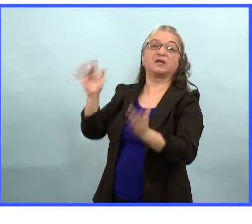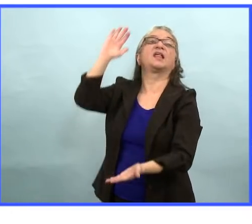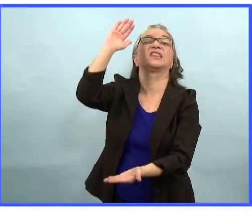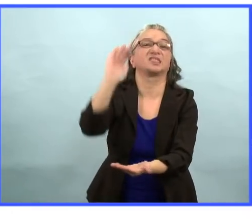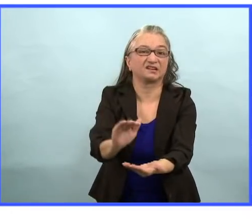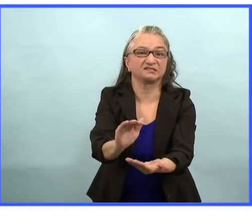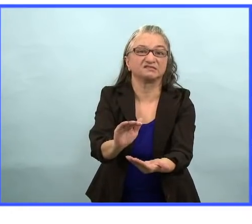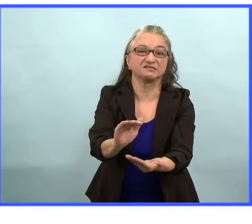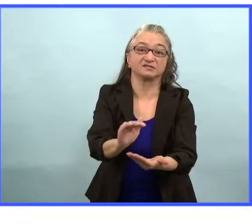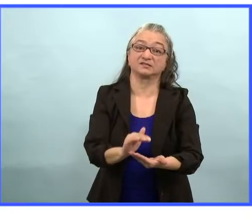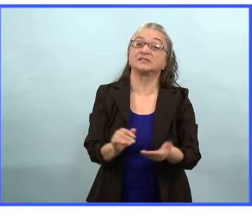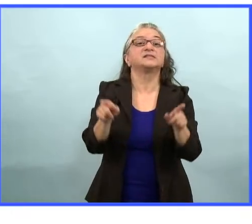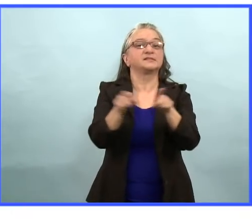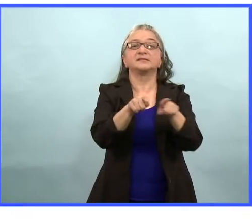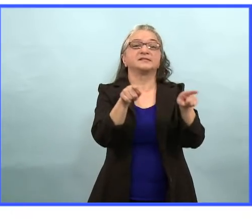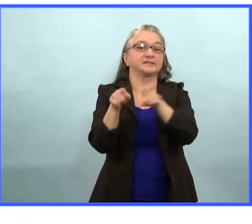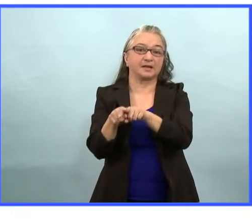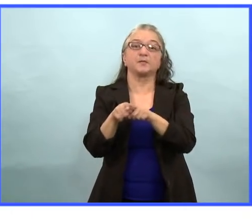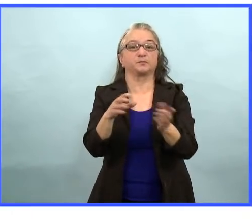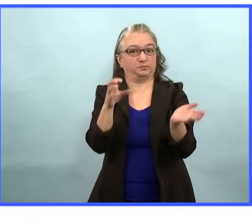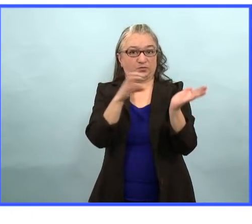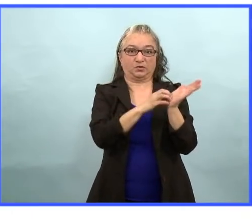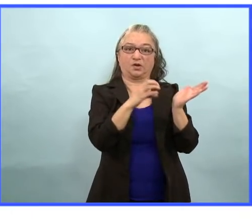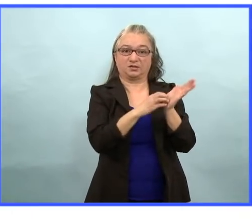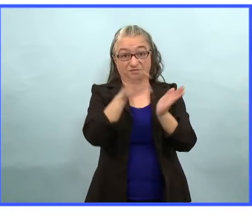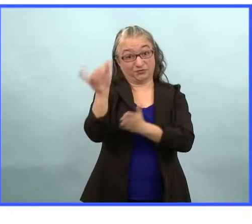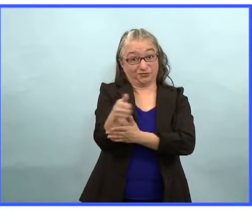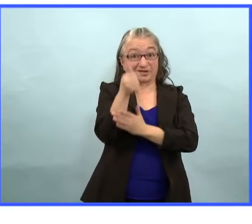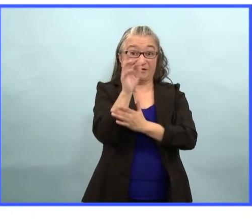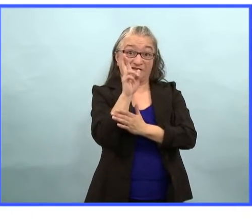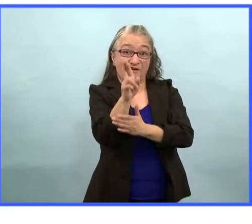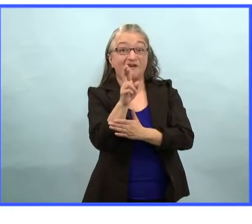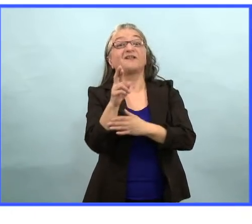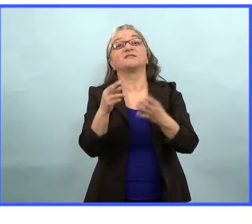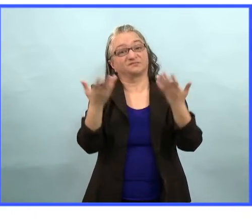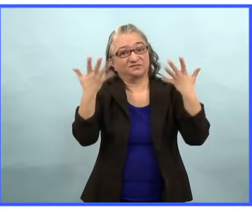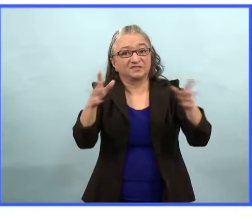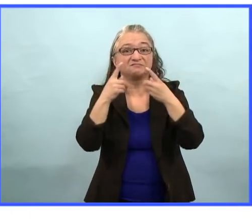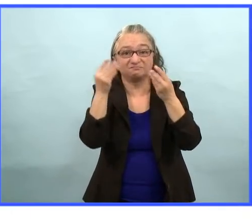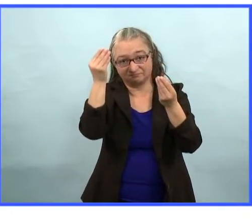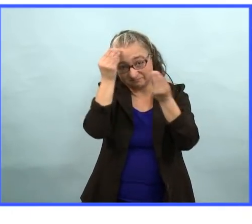have talked about being very important with the omicron variant the next slide please